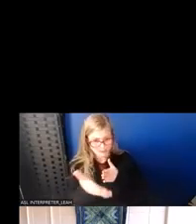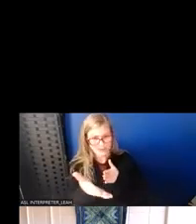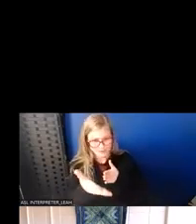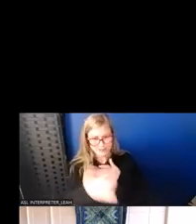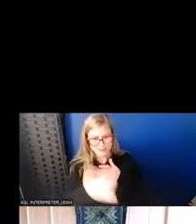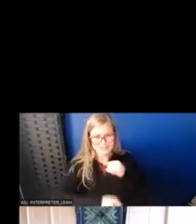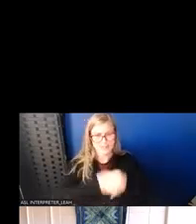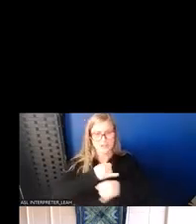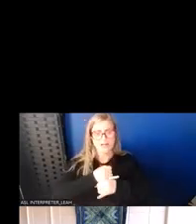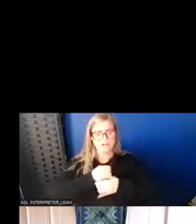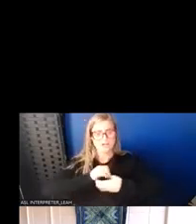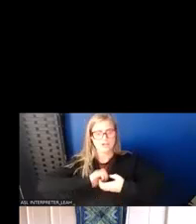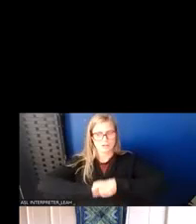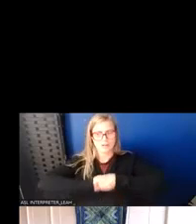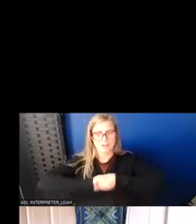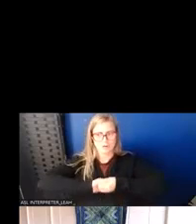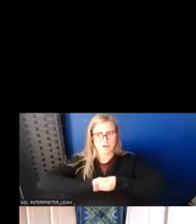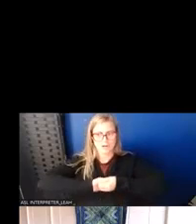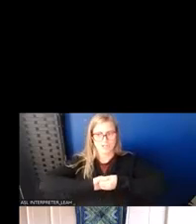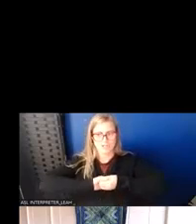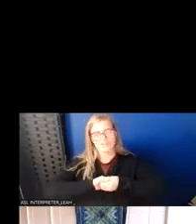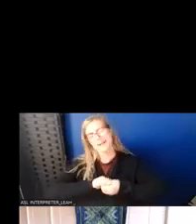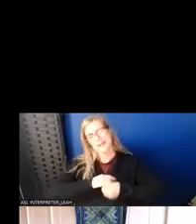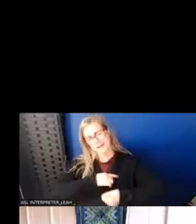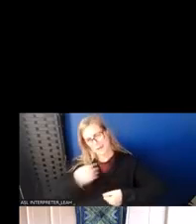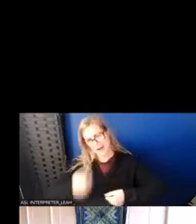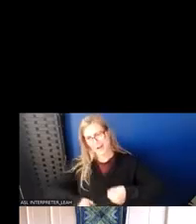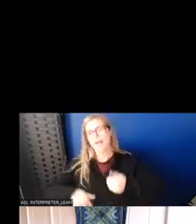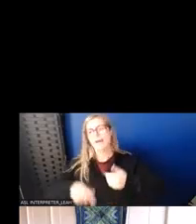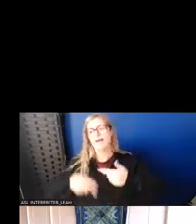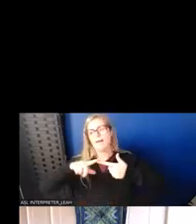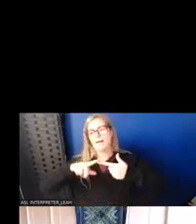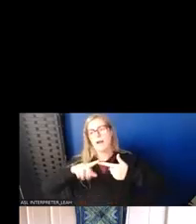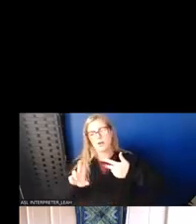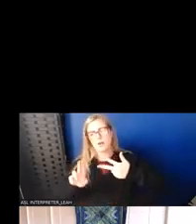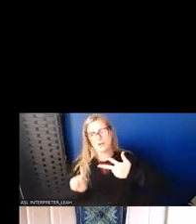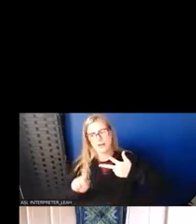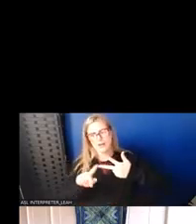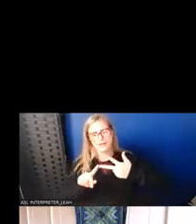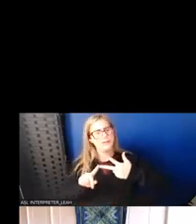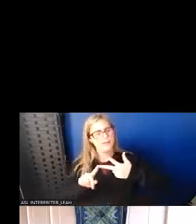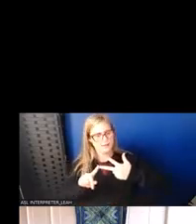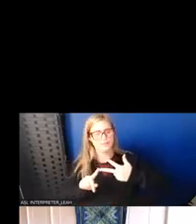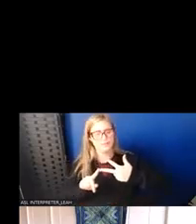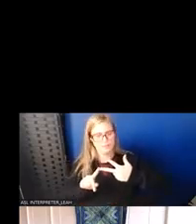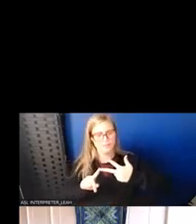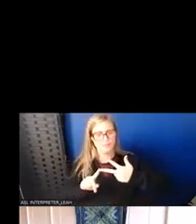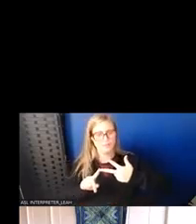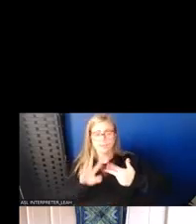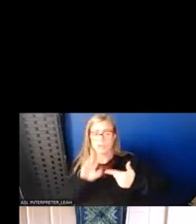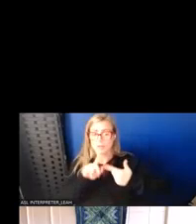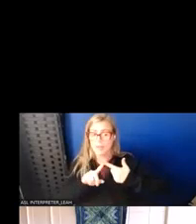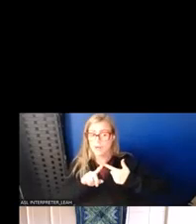collaboration, followed closely by China and the UK. So as we think about solving complex problems in the